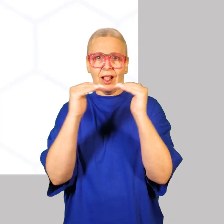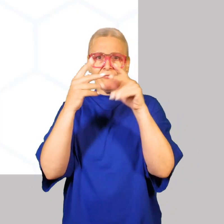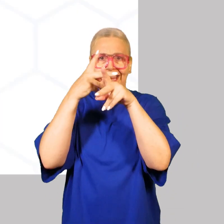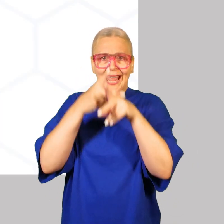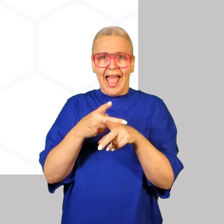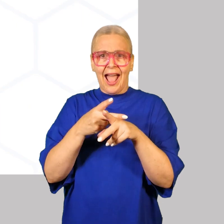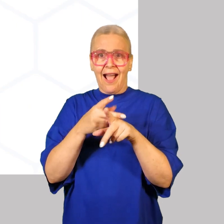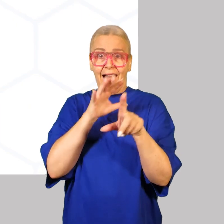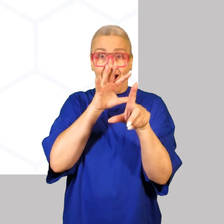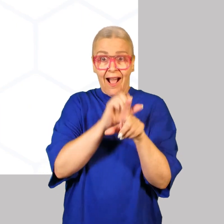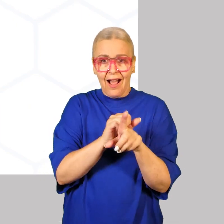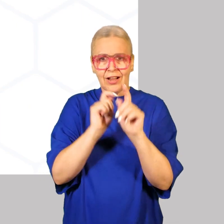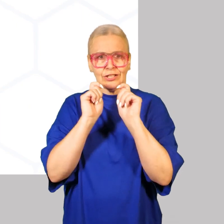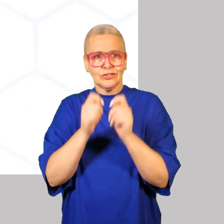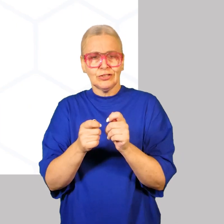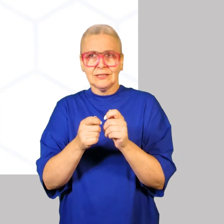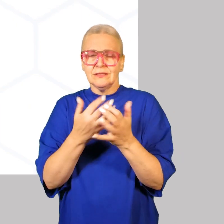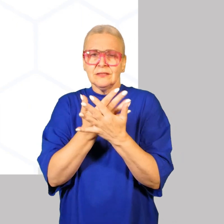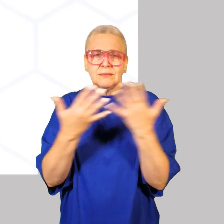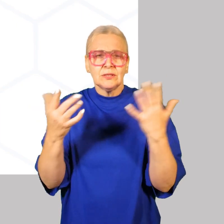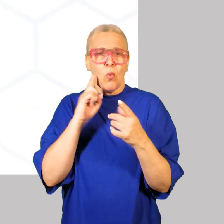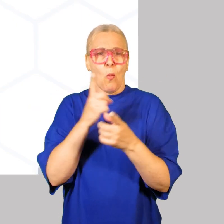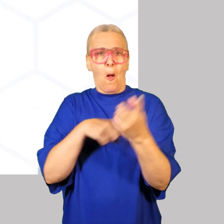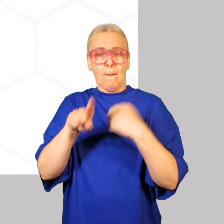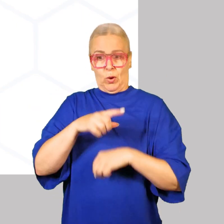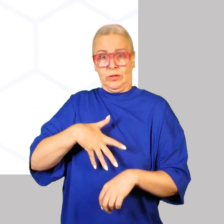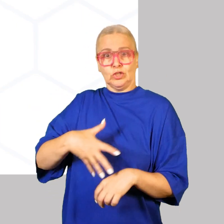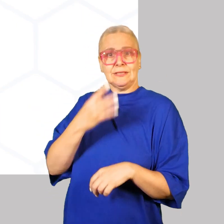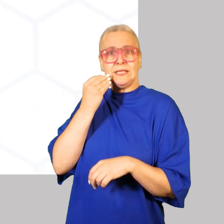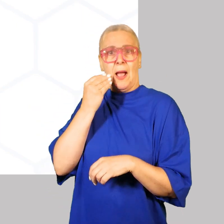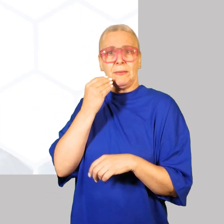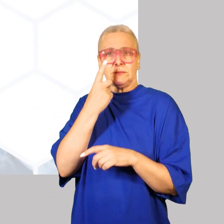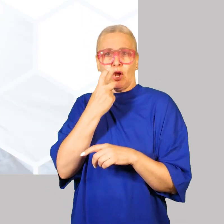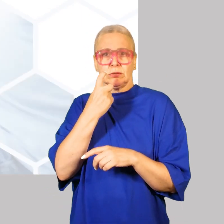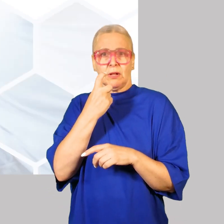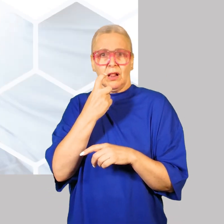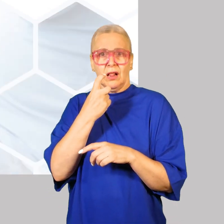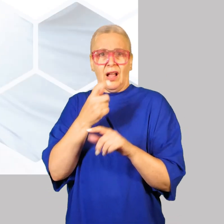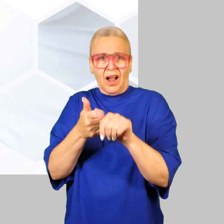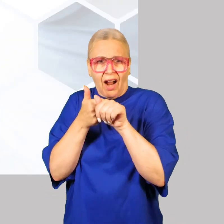Employing a stratified model of care where identification and treatment of as many